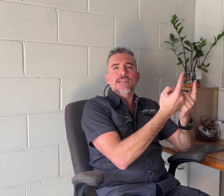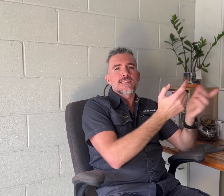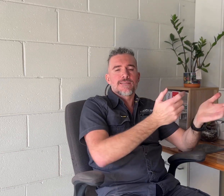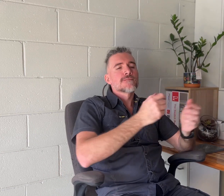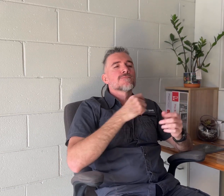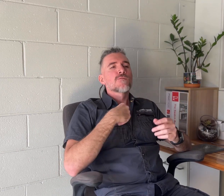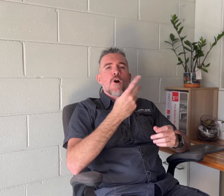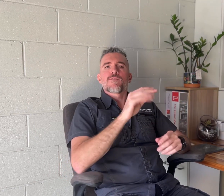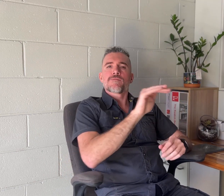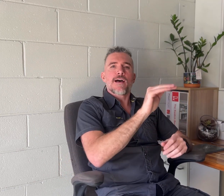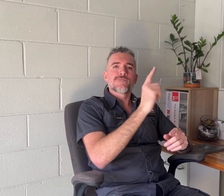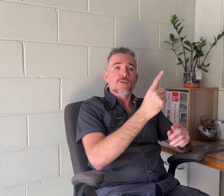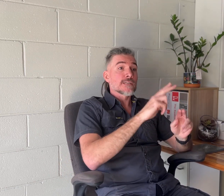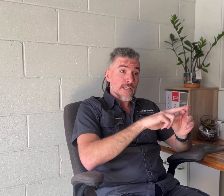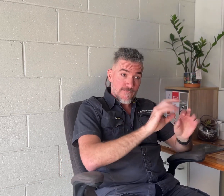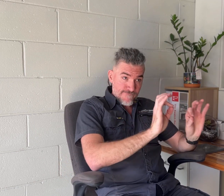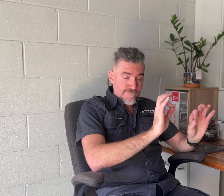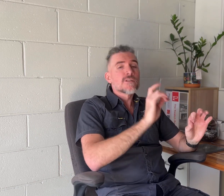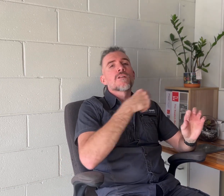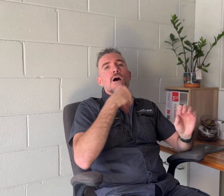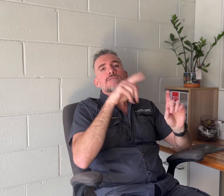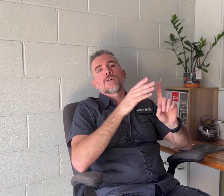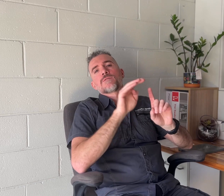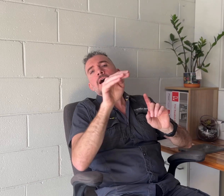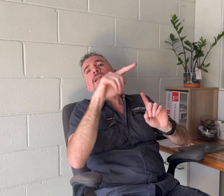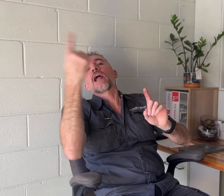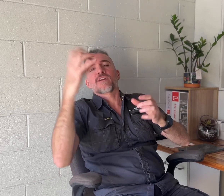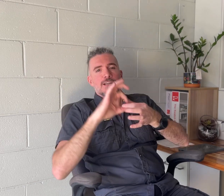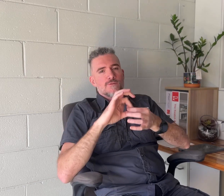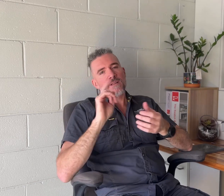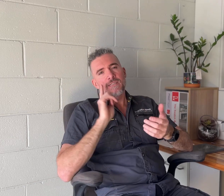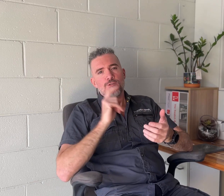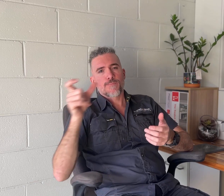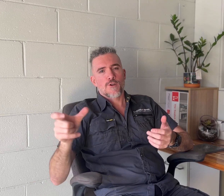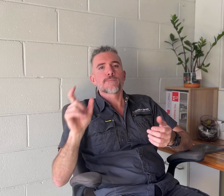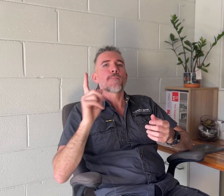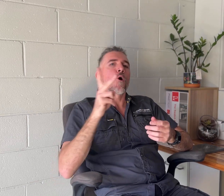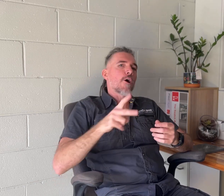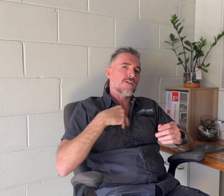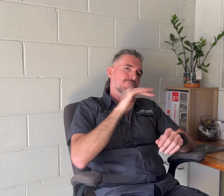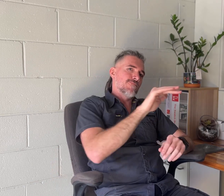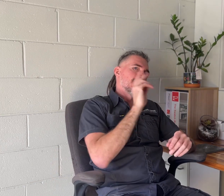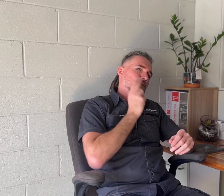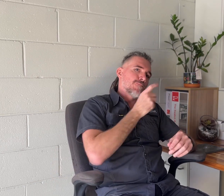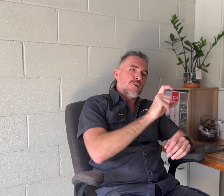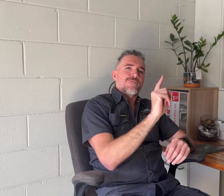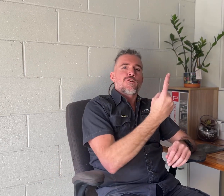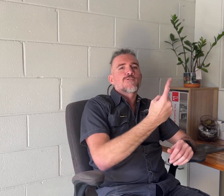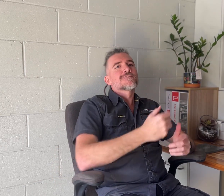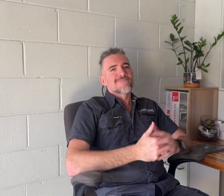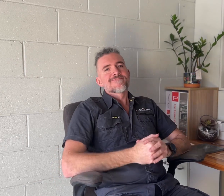So I’ll hit them up first. If not available then I’ll ask a hearing person, but always go a Deaf person first.